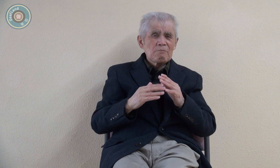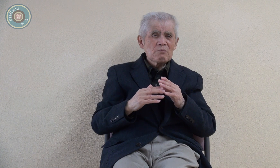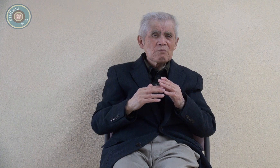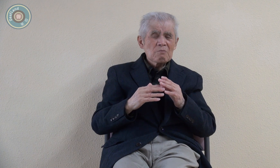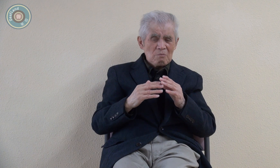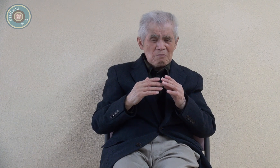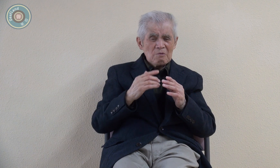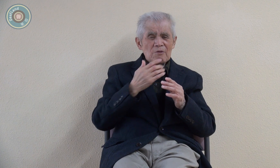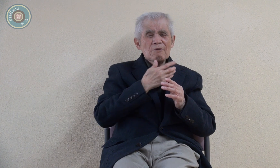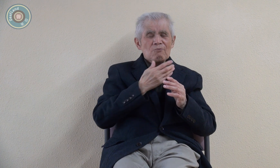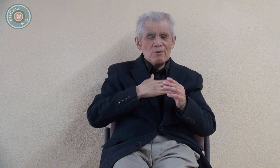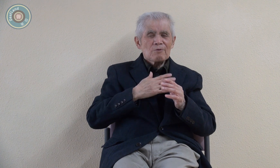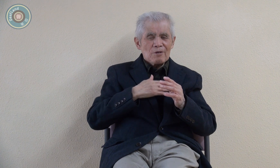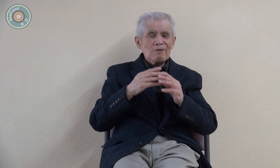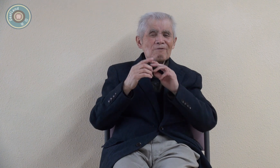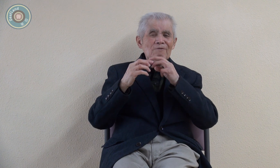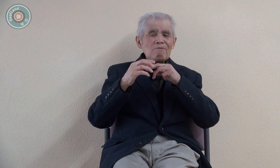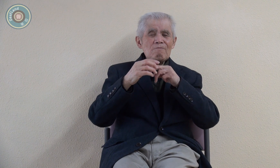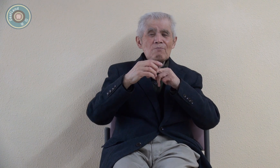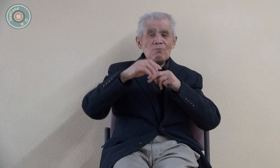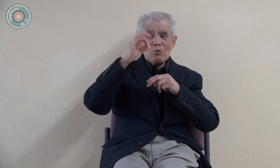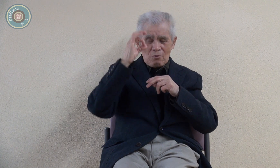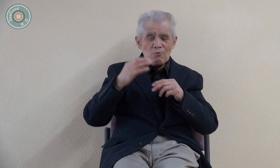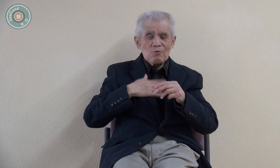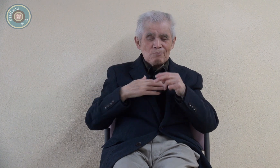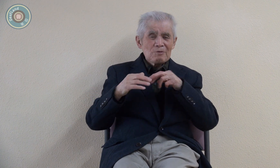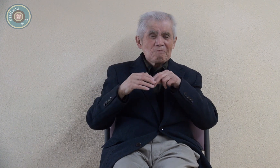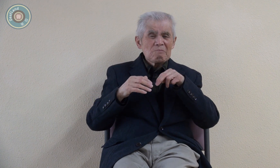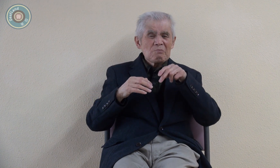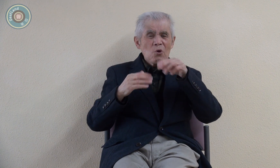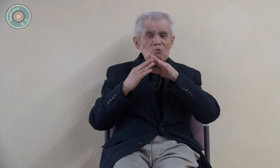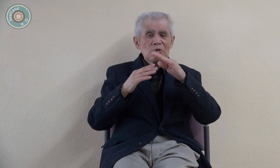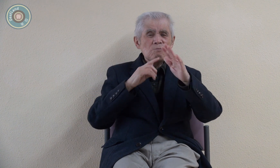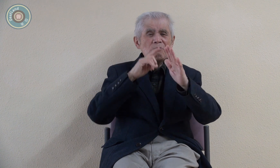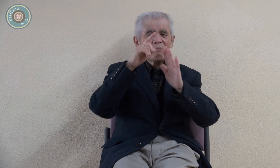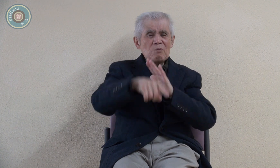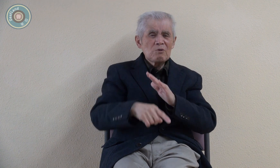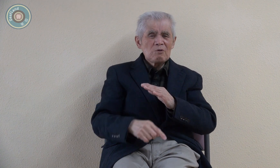So, I hurried home